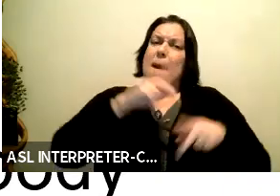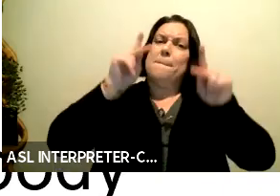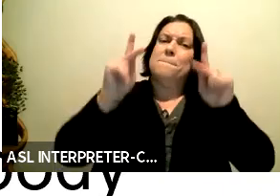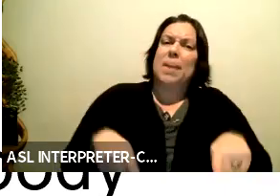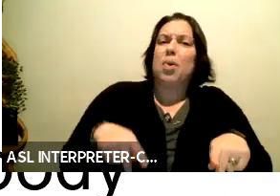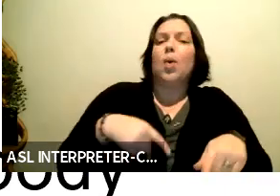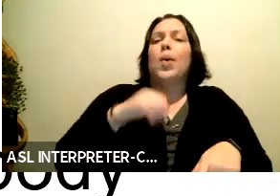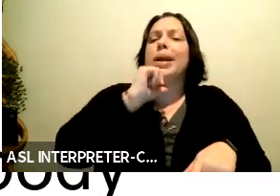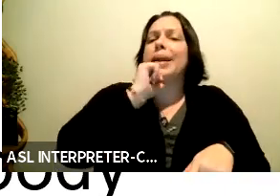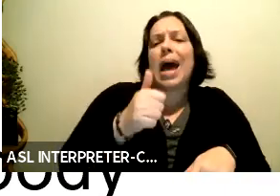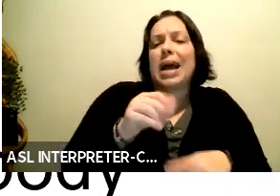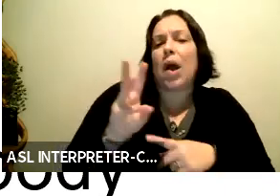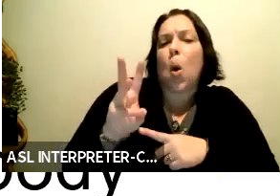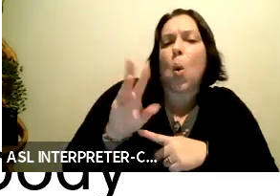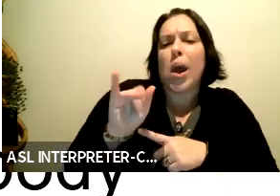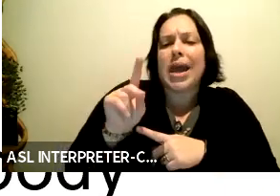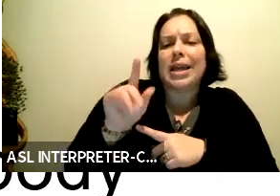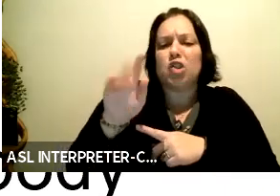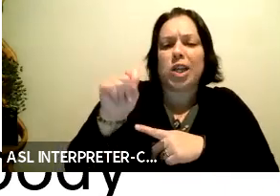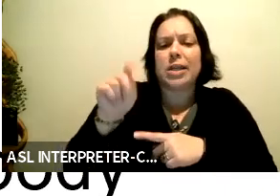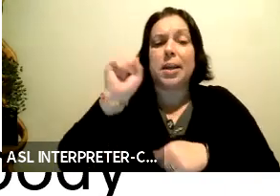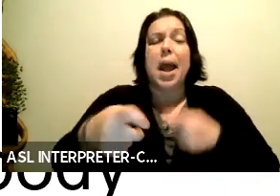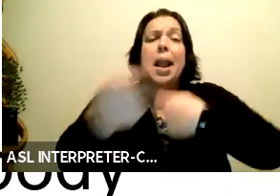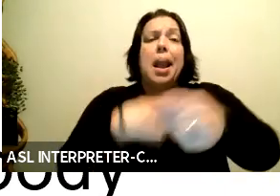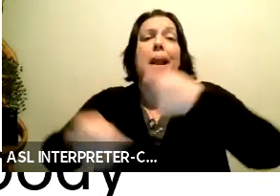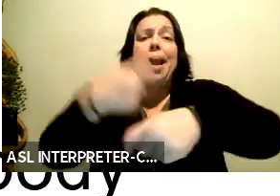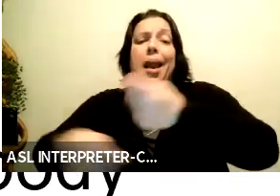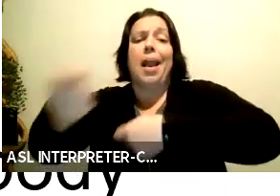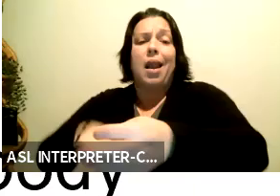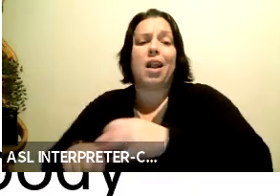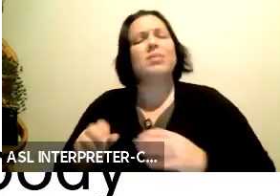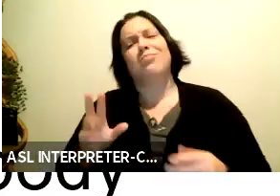you can substitute one person in and out. People are worried about their loved ones,